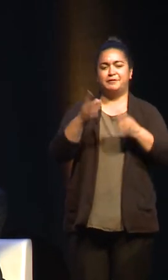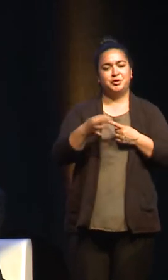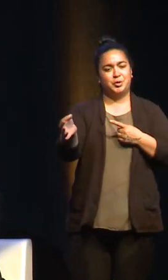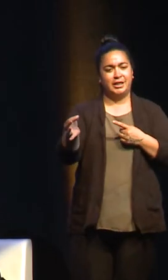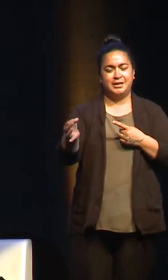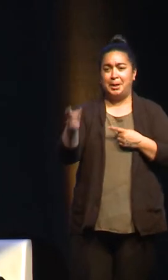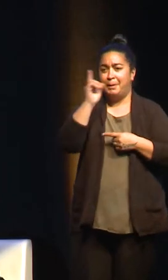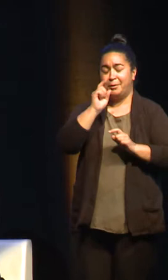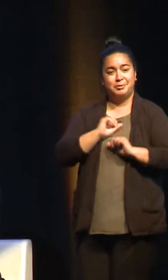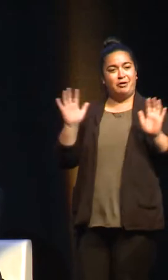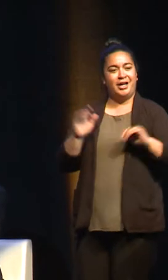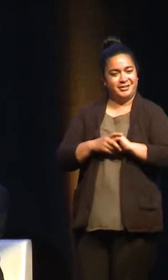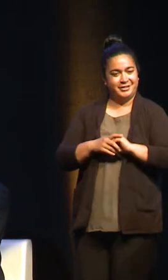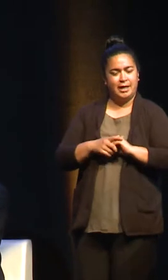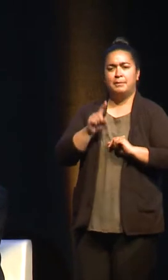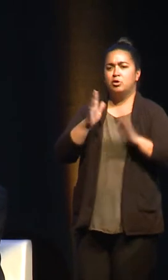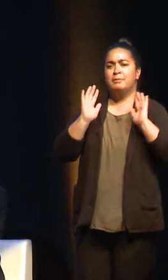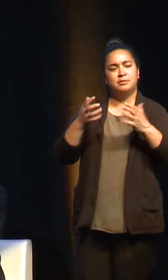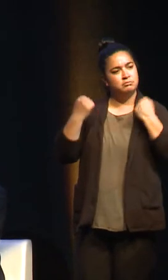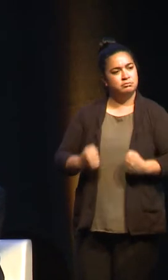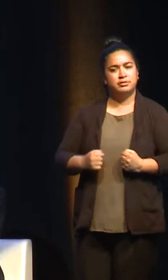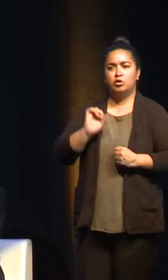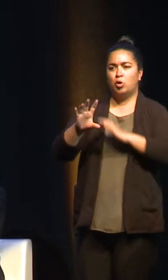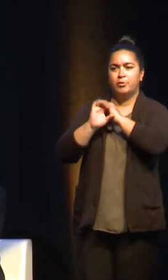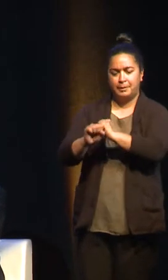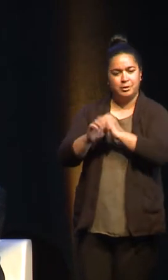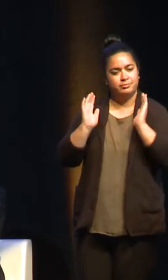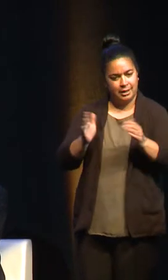be able to stand strong, for your commitment. So we took some flack on that and we've had